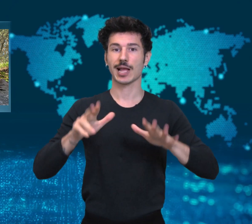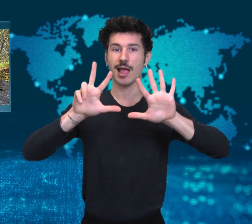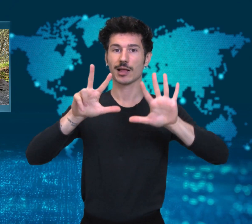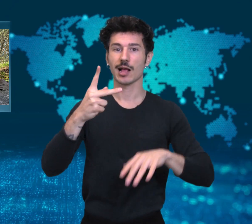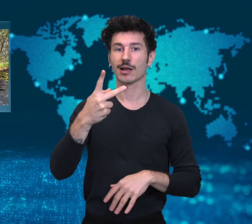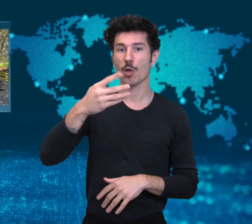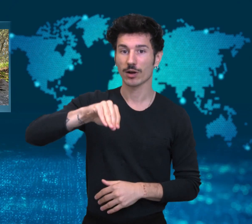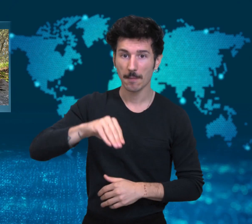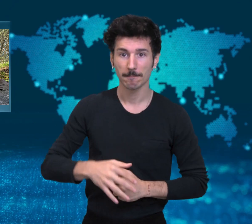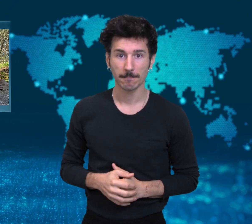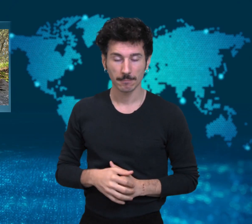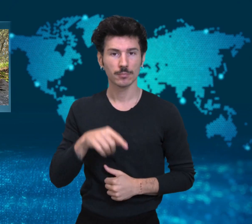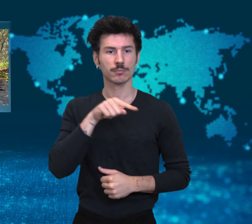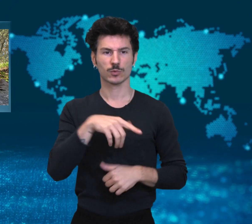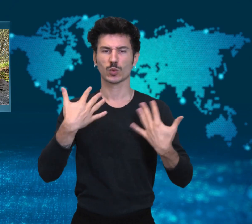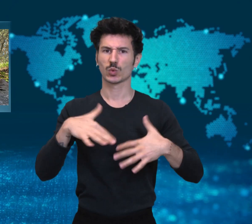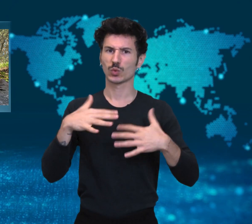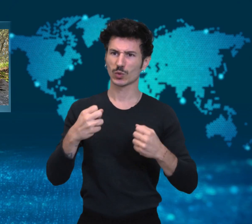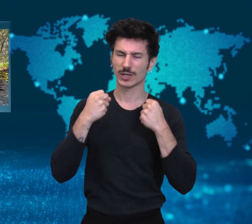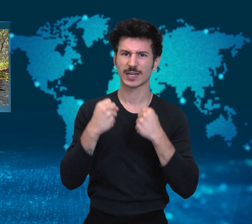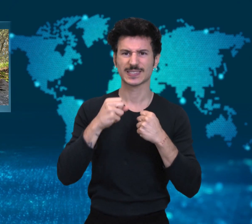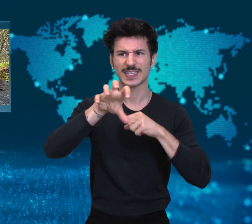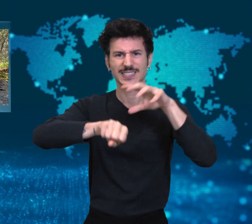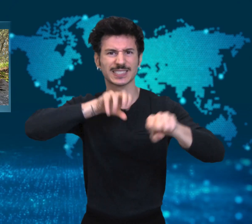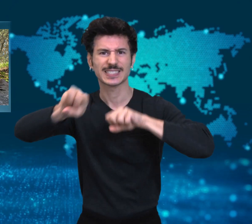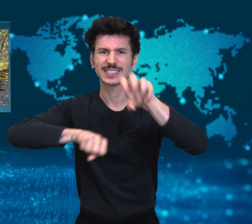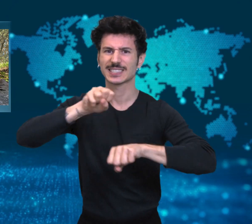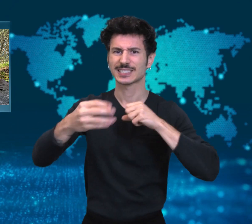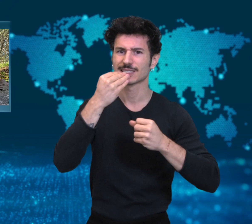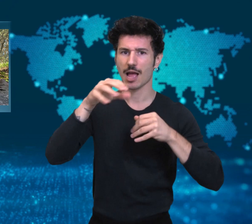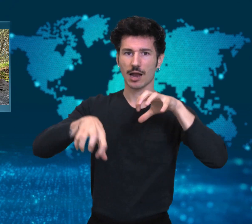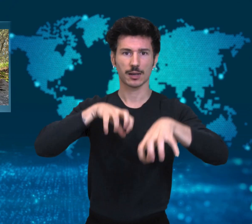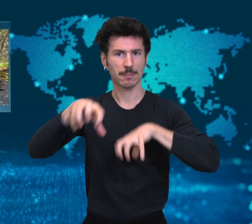about 1 meter long and weigh 8 kilograms.